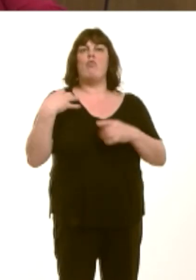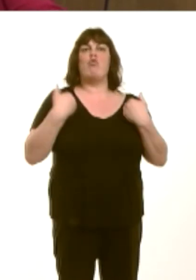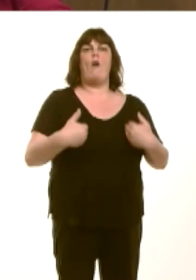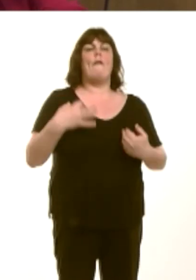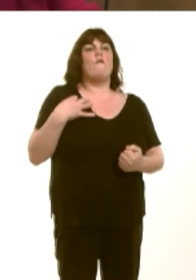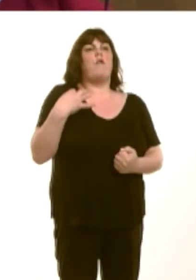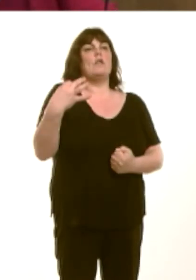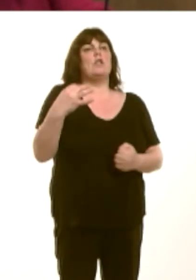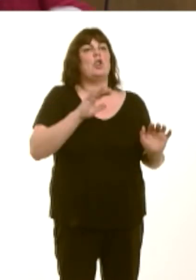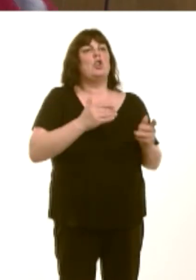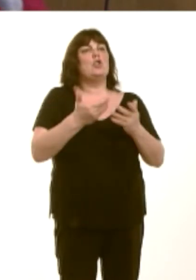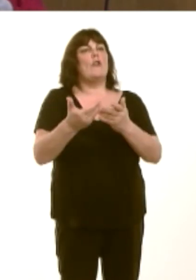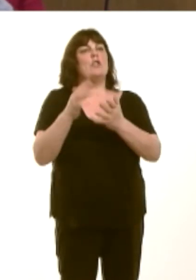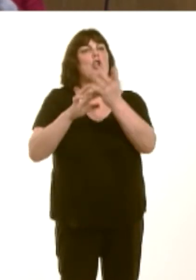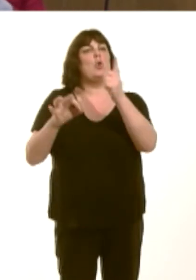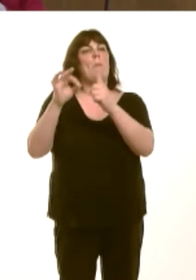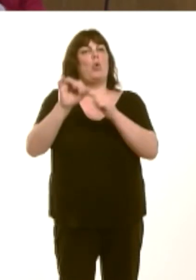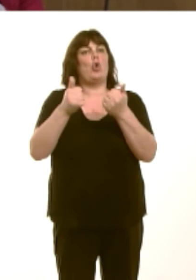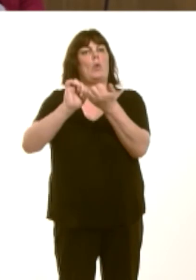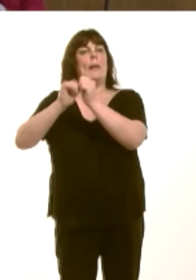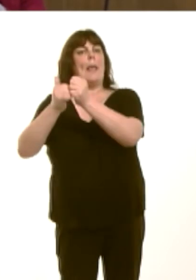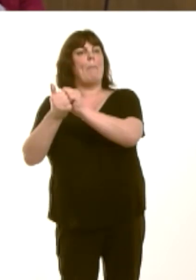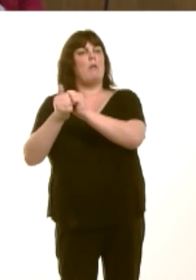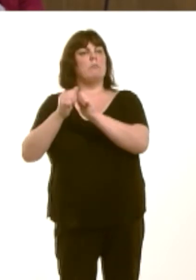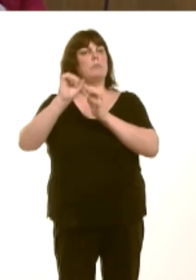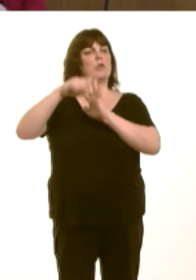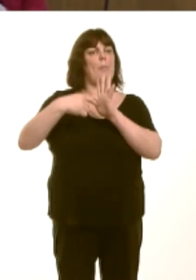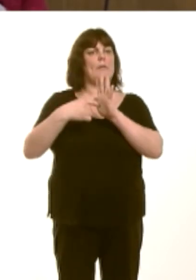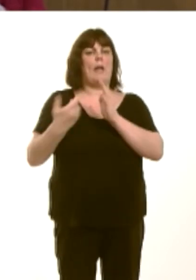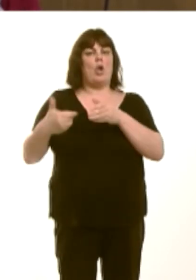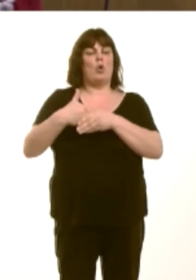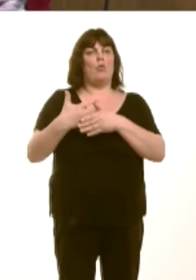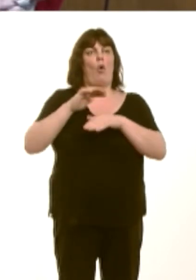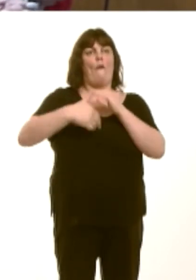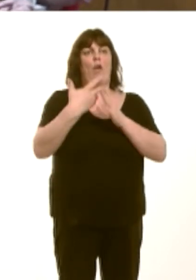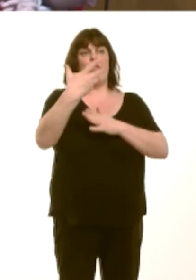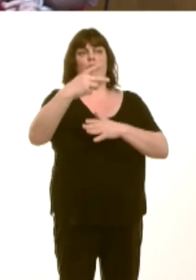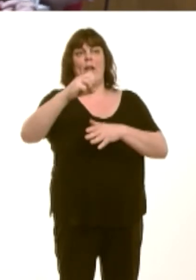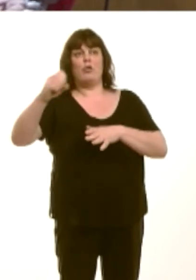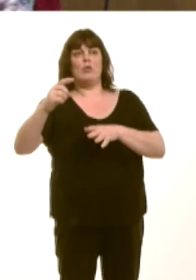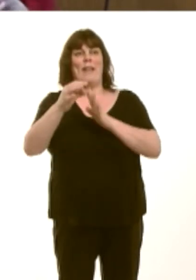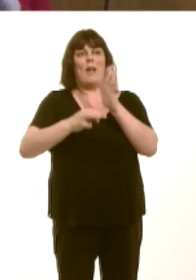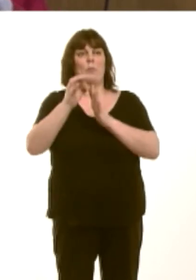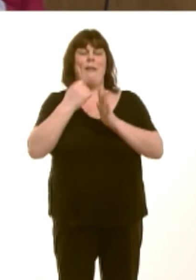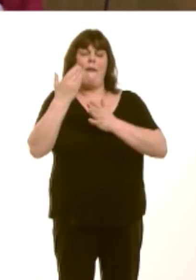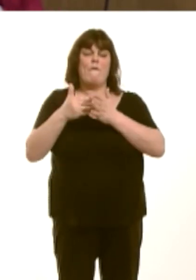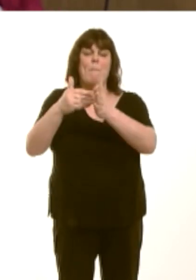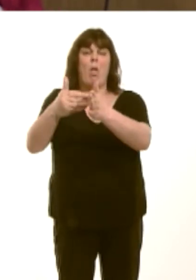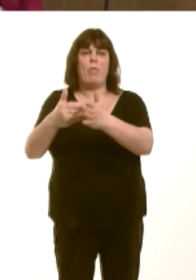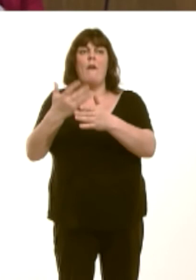That includes over 300 hours of support a month, provided by 50 volunteers through one-to-one